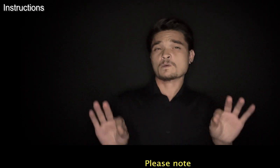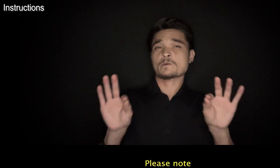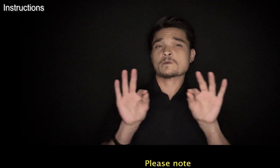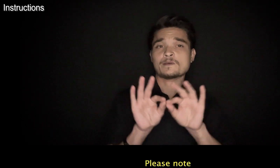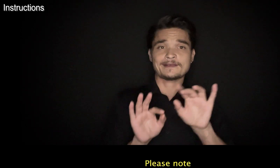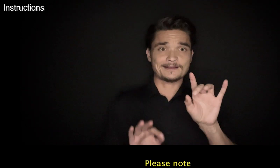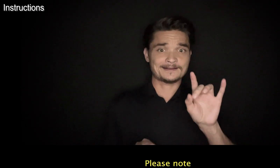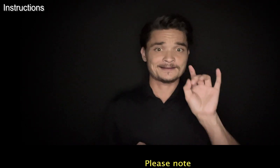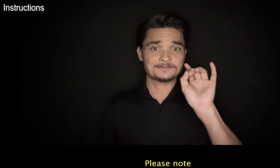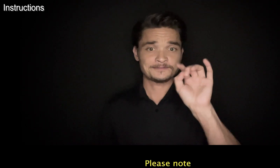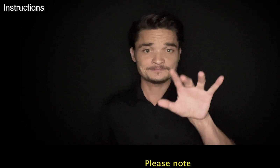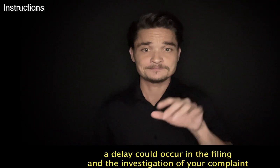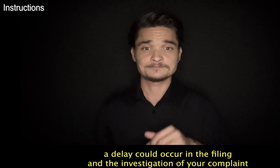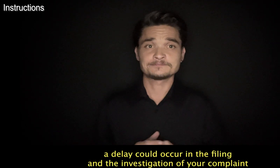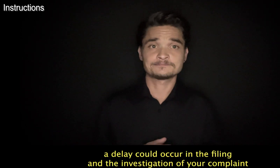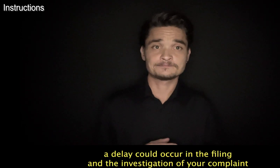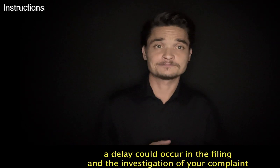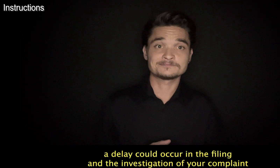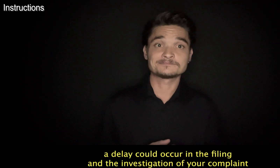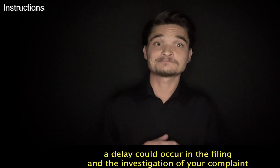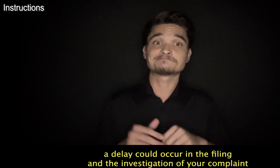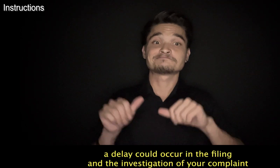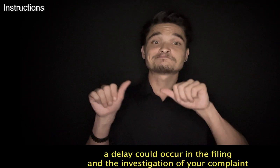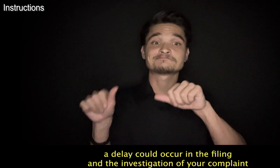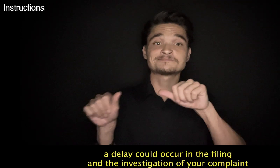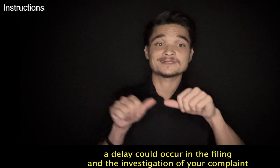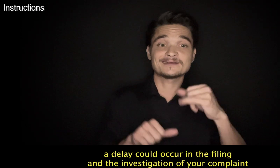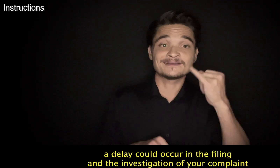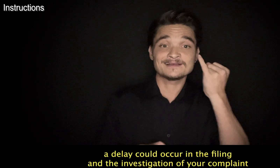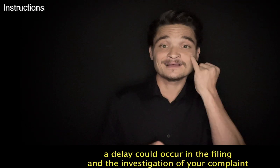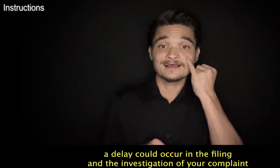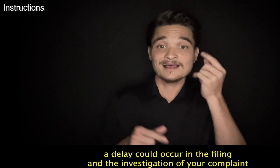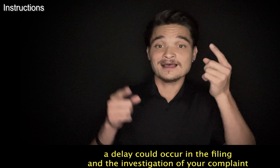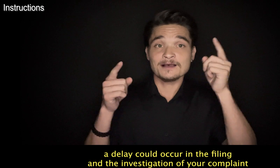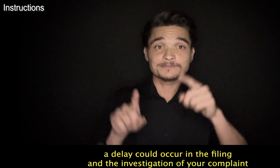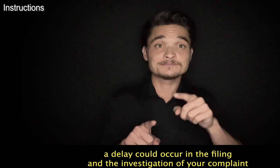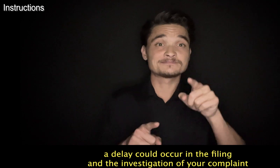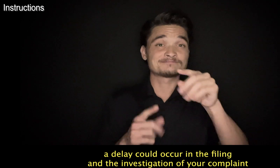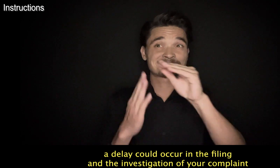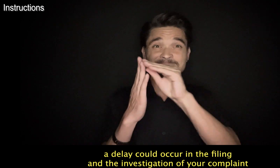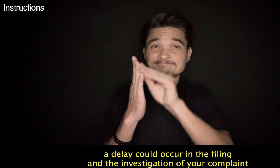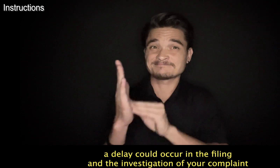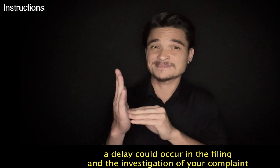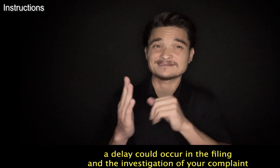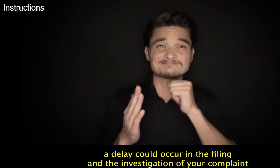Please note a delay could occur in the filing and the investigation of your complaint